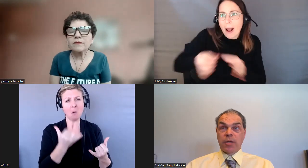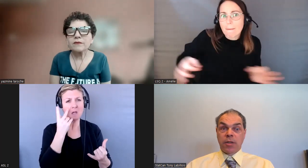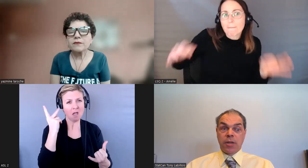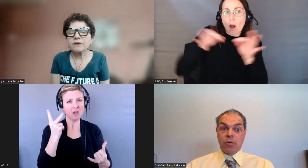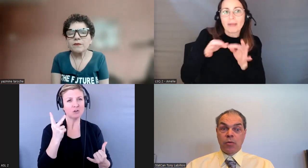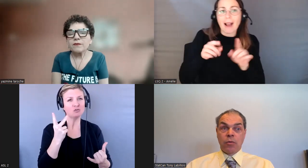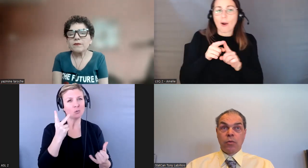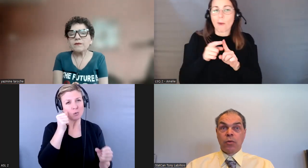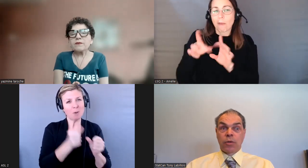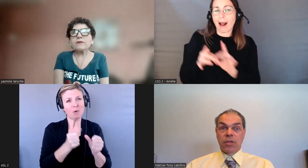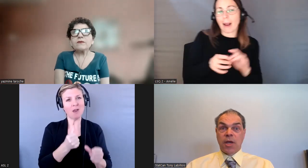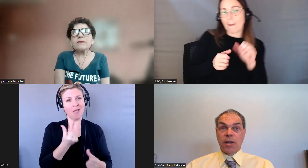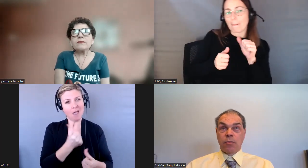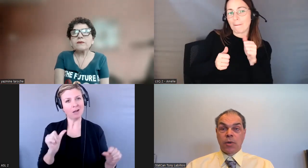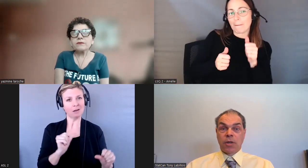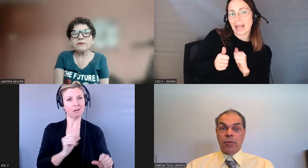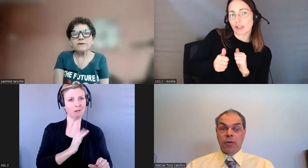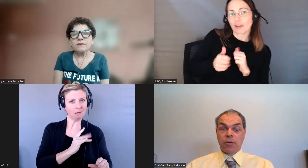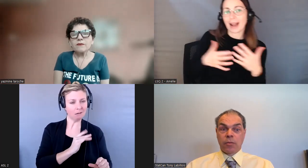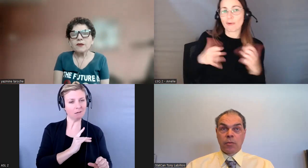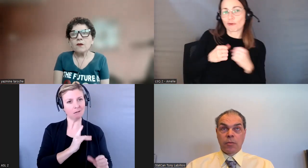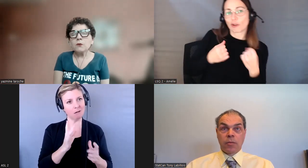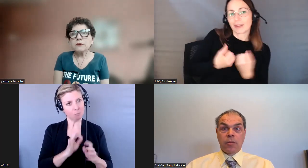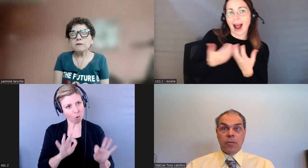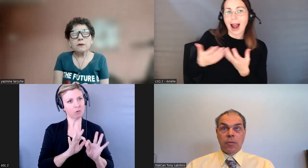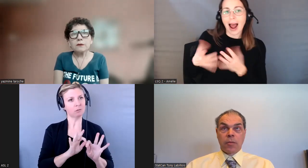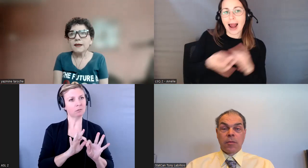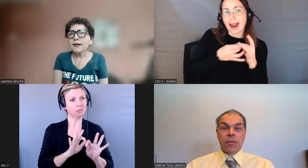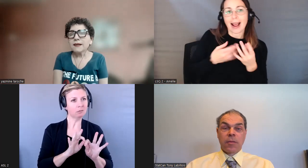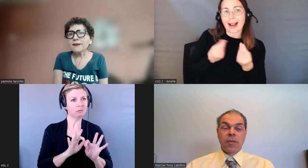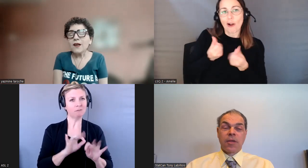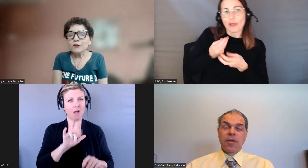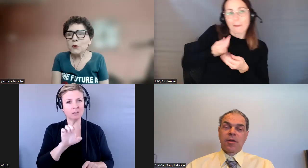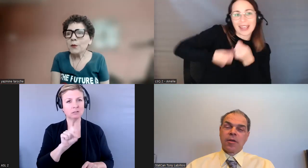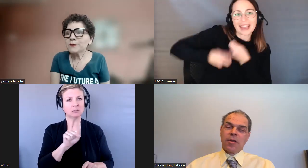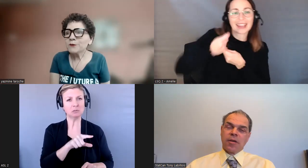very important on a personal point of view